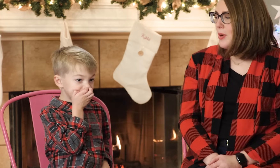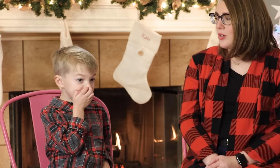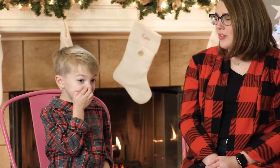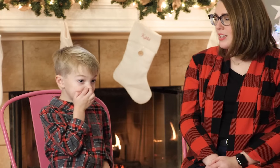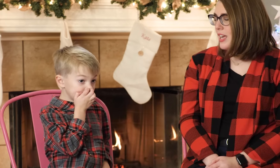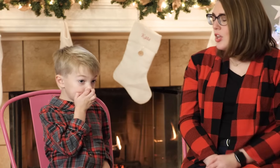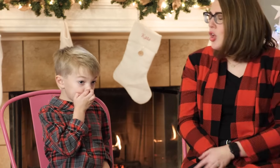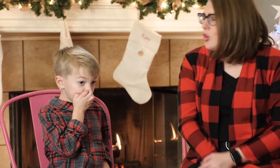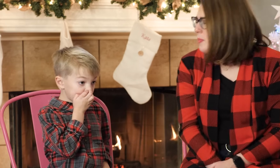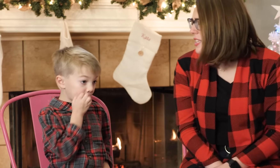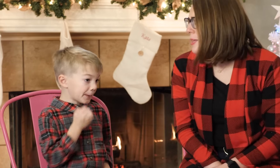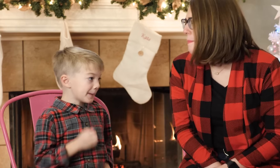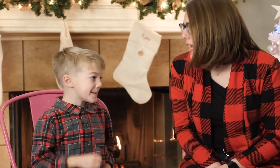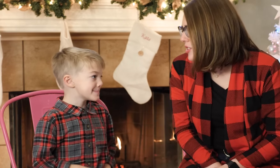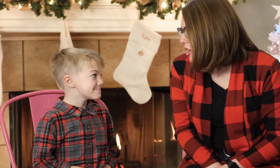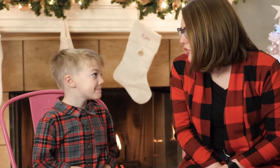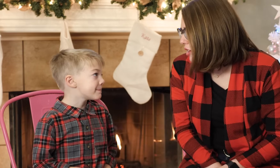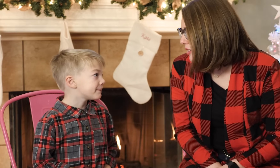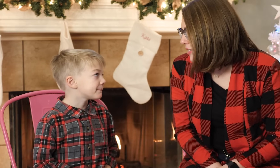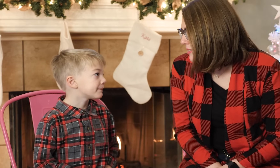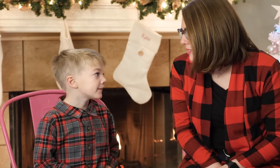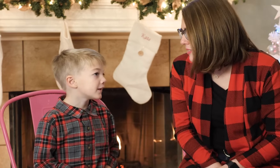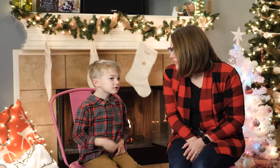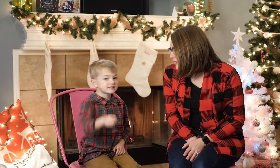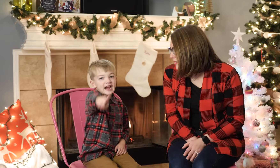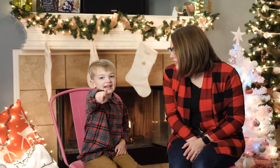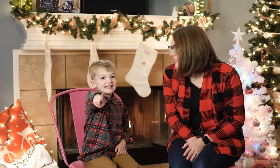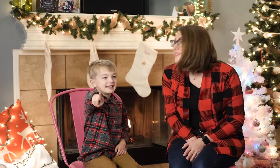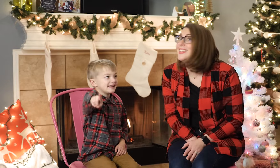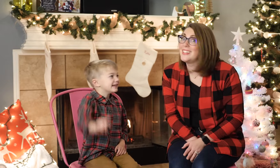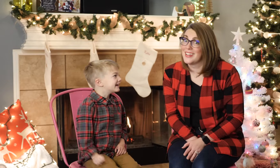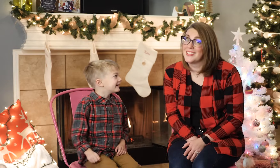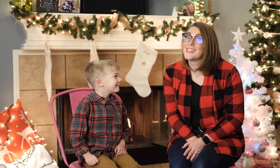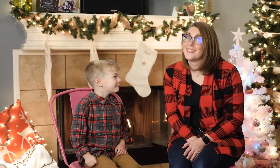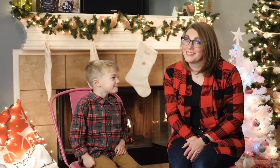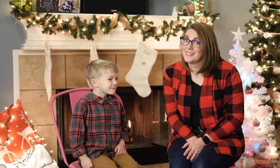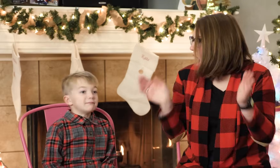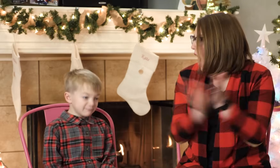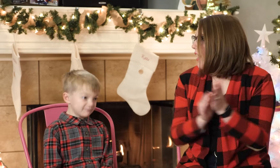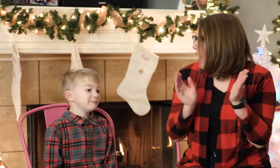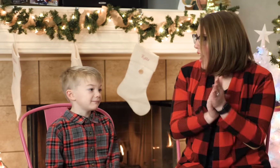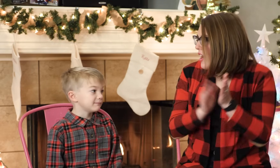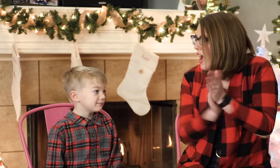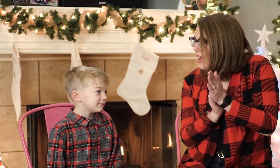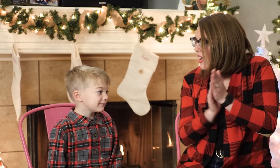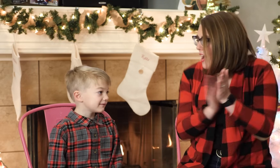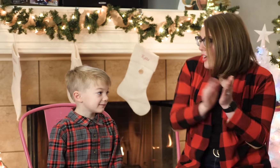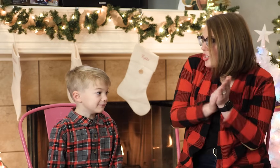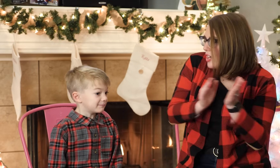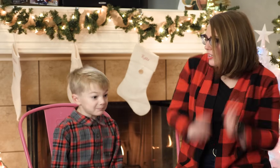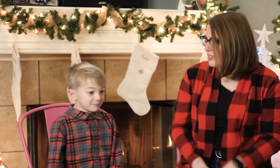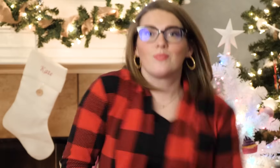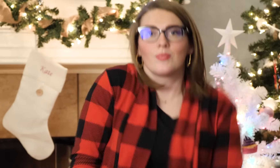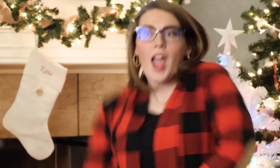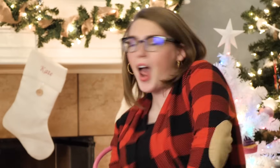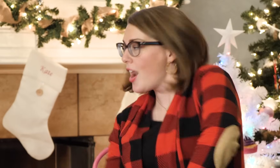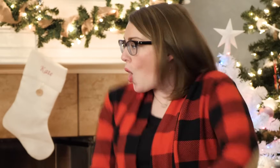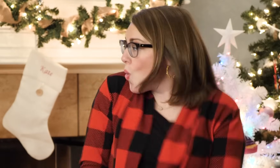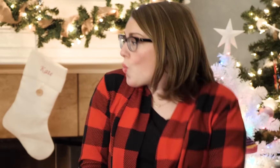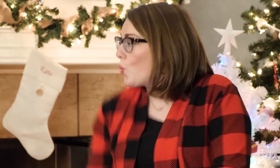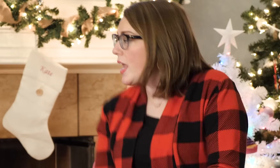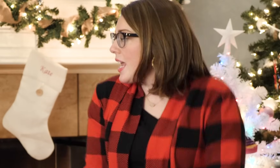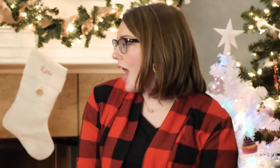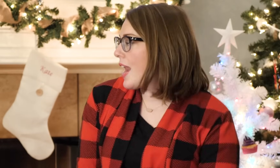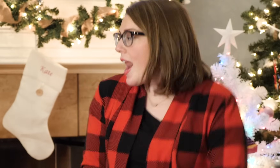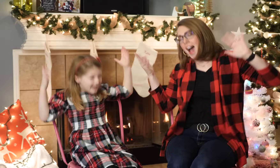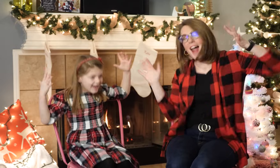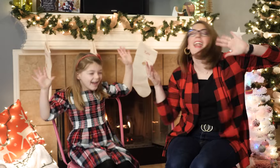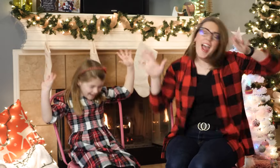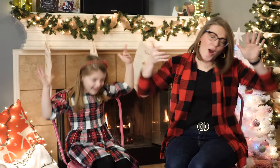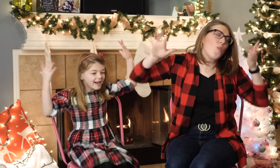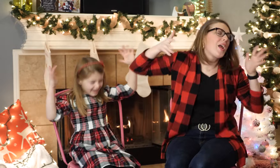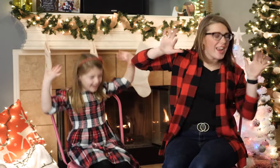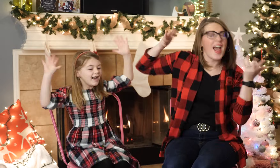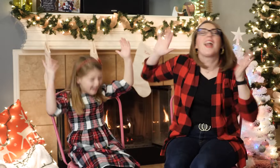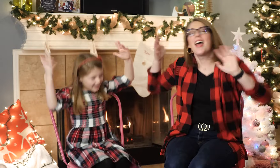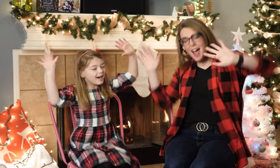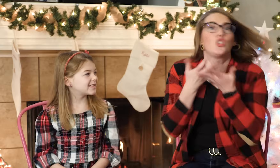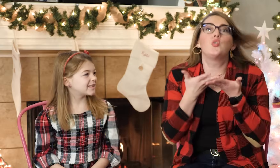perfect night. Who makes the best hot chocolate? Daddy! He does. Hot hot hot, hot chocolate.